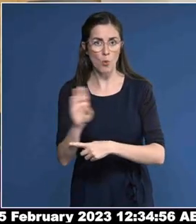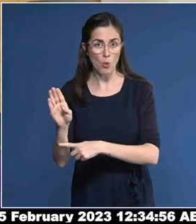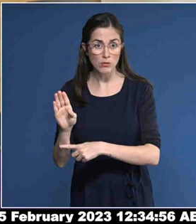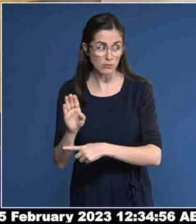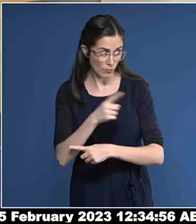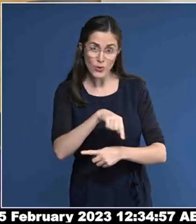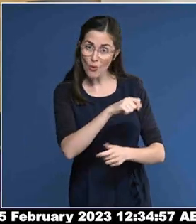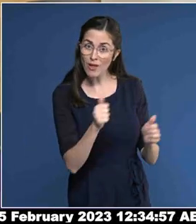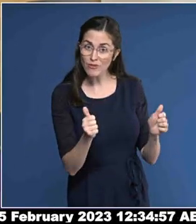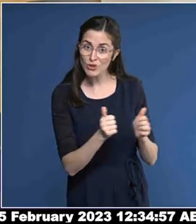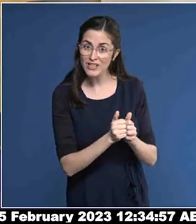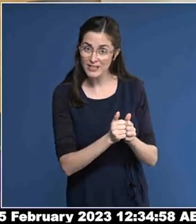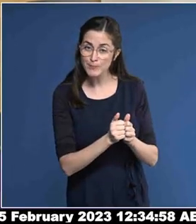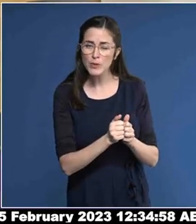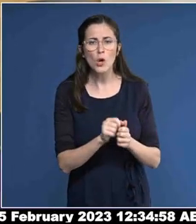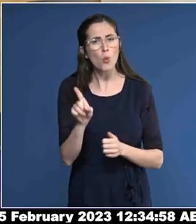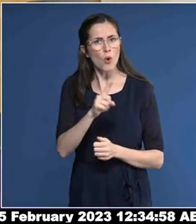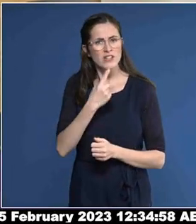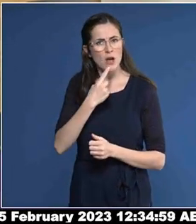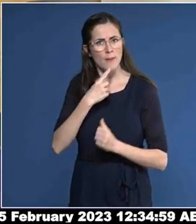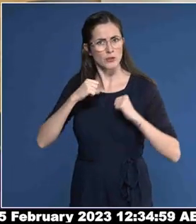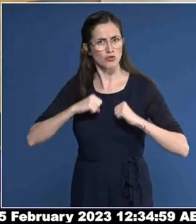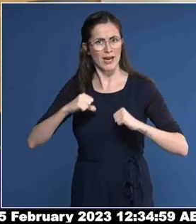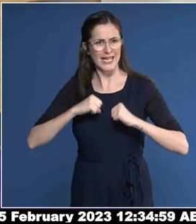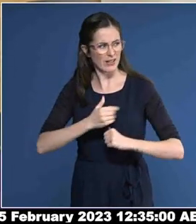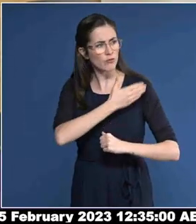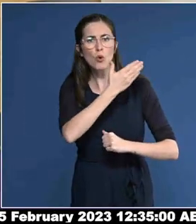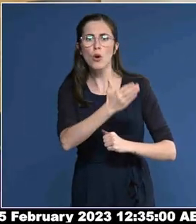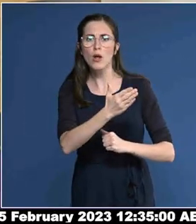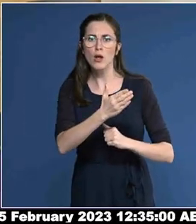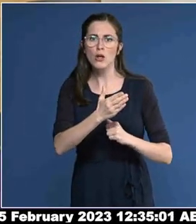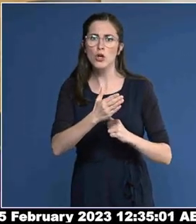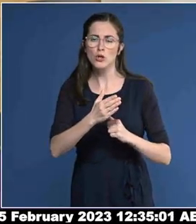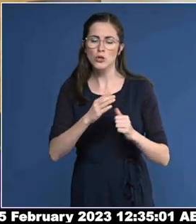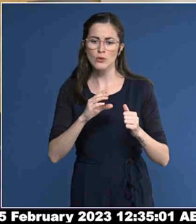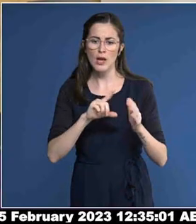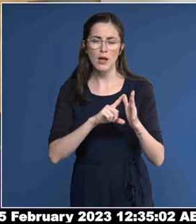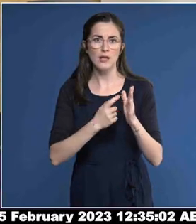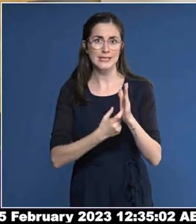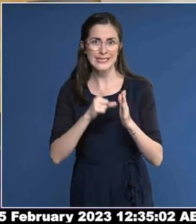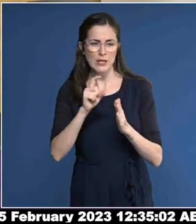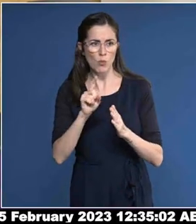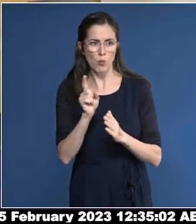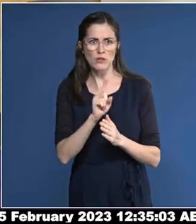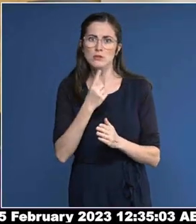So what sort of training for Coastal do your directors need and what training do you do? Certainly.